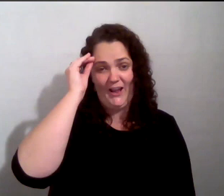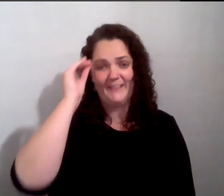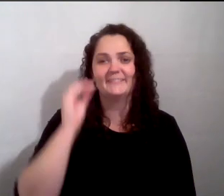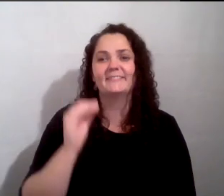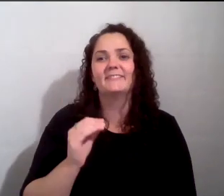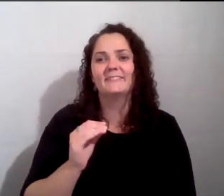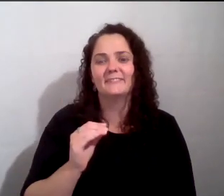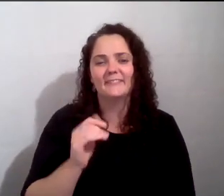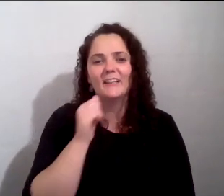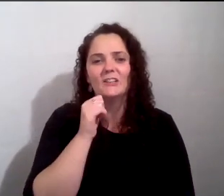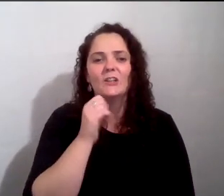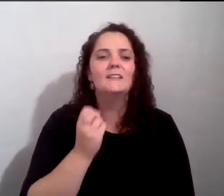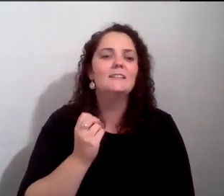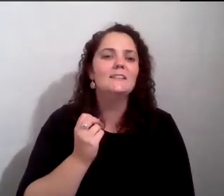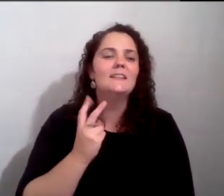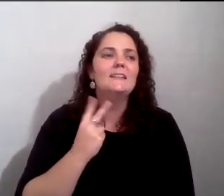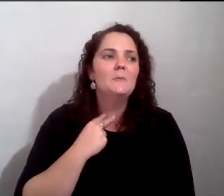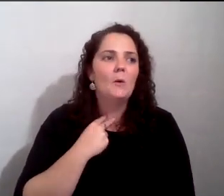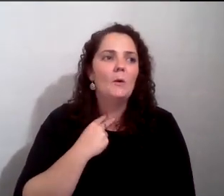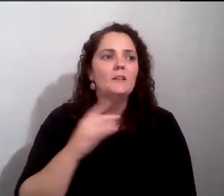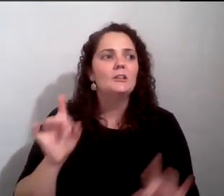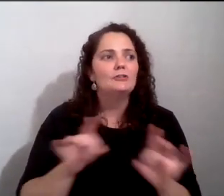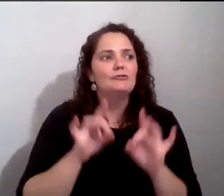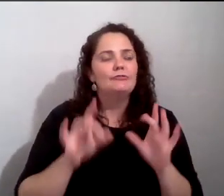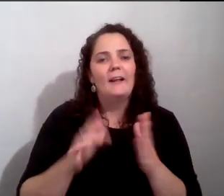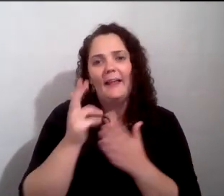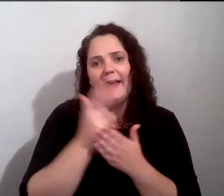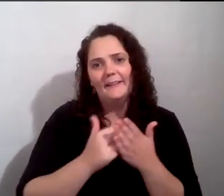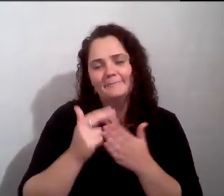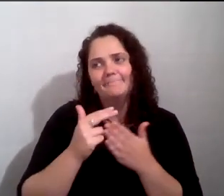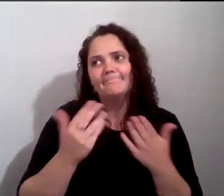Australian art history, where in 1944 some disgruntled artists